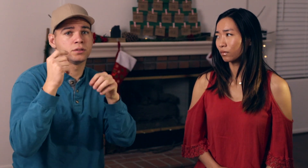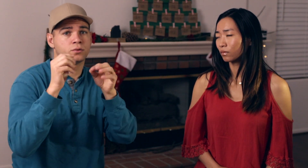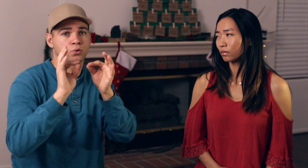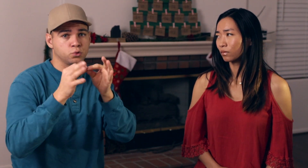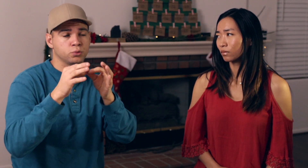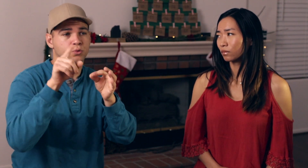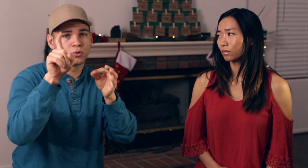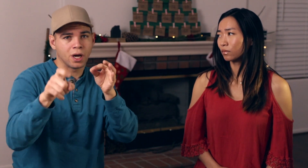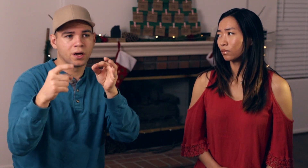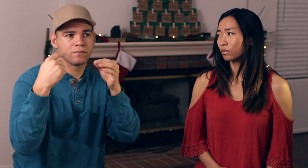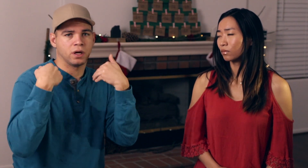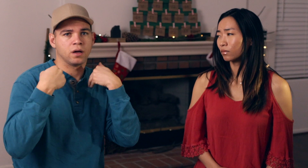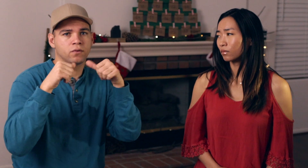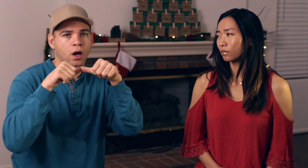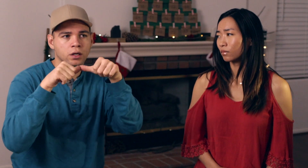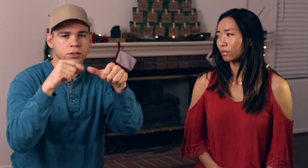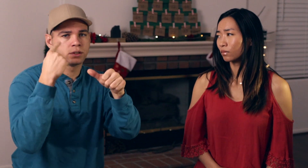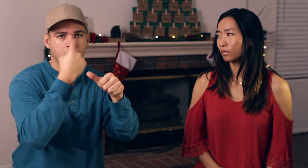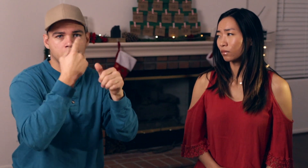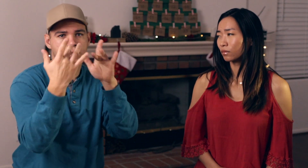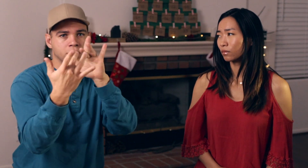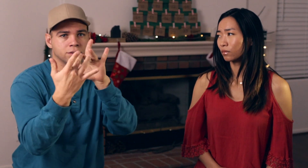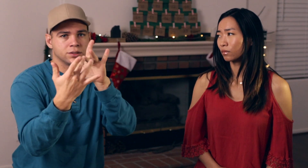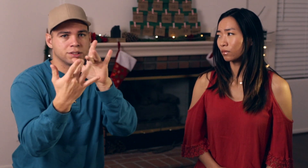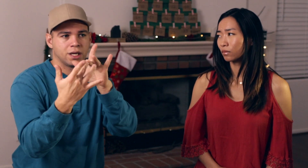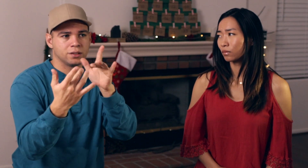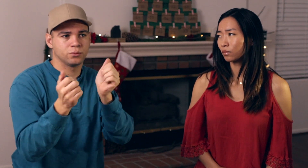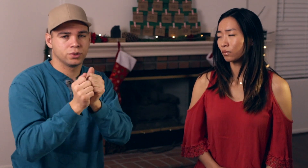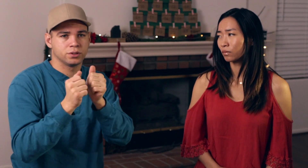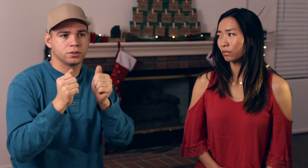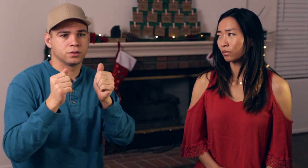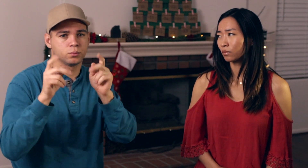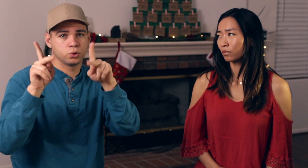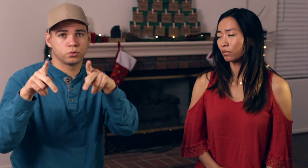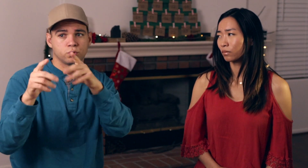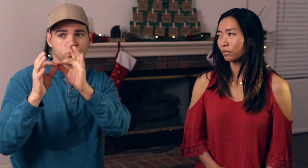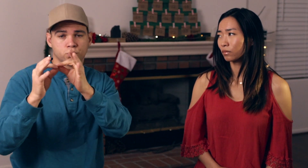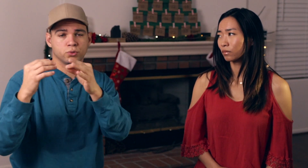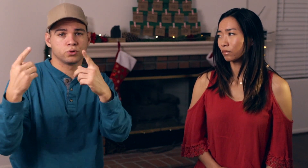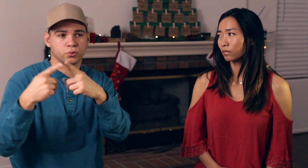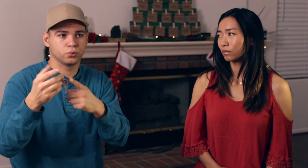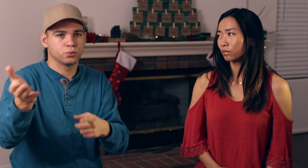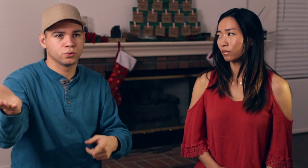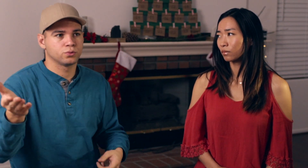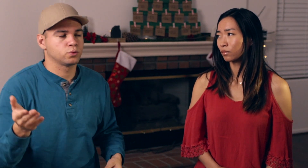while interpreting, you have to have constant eye contact with the person that you are interpreting to